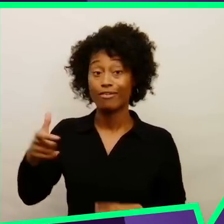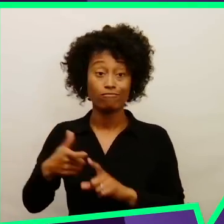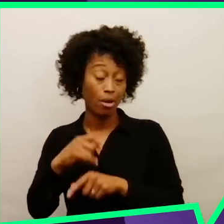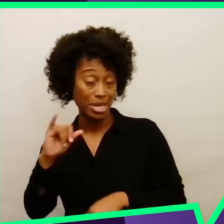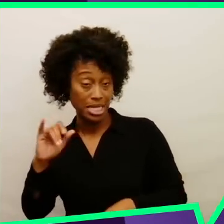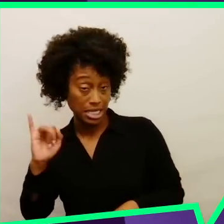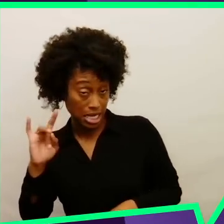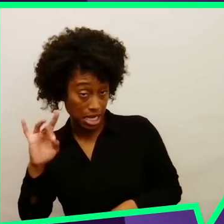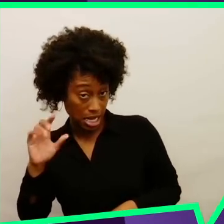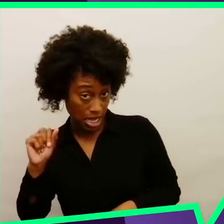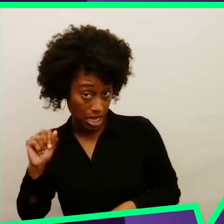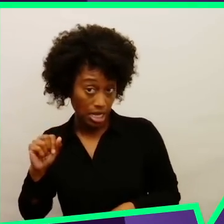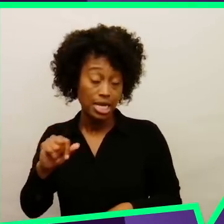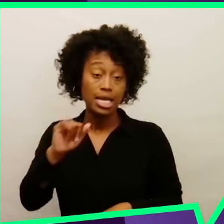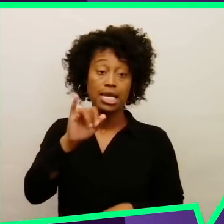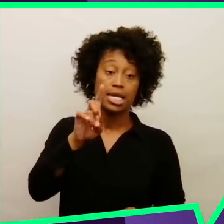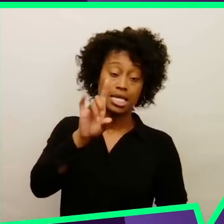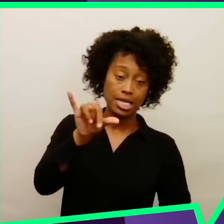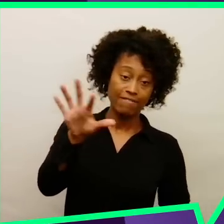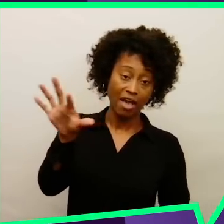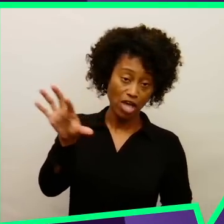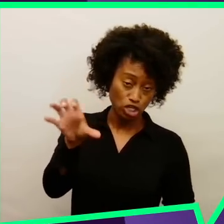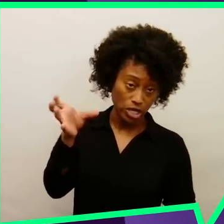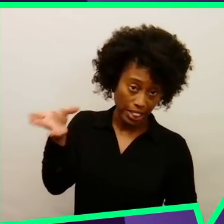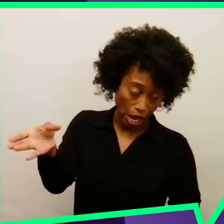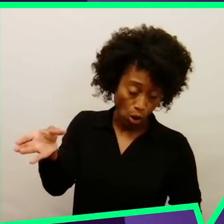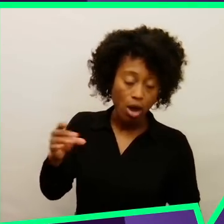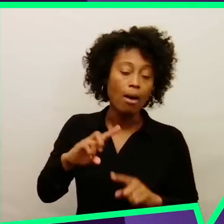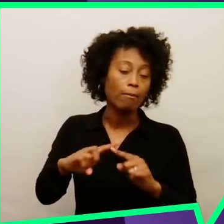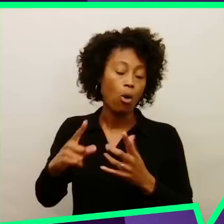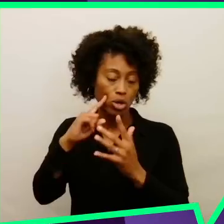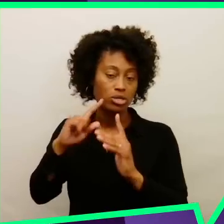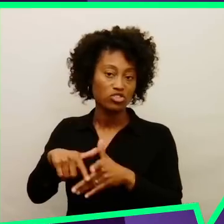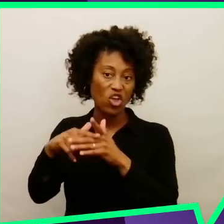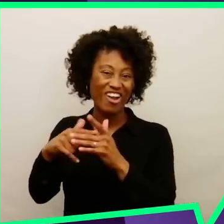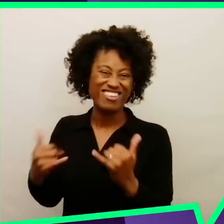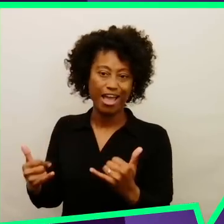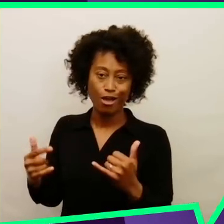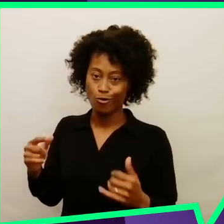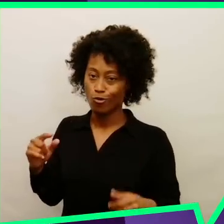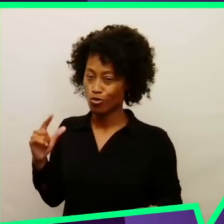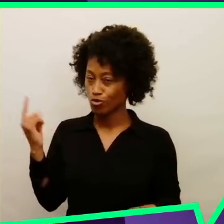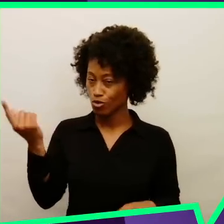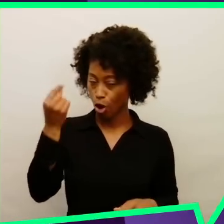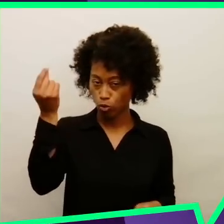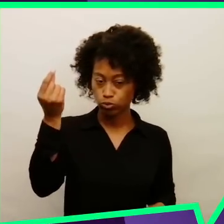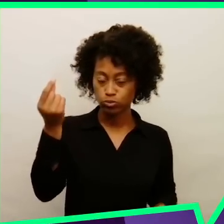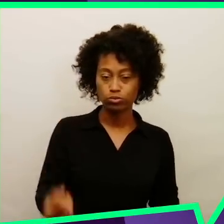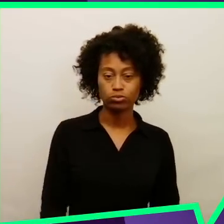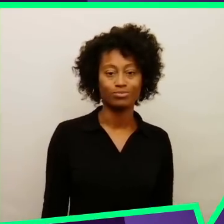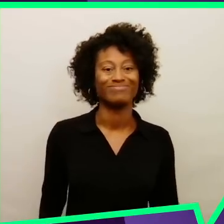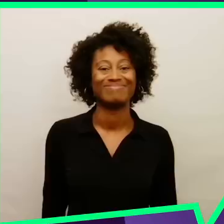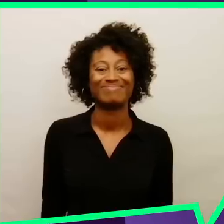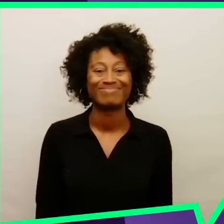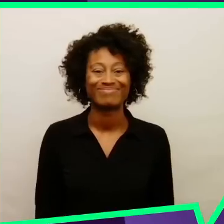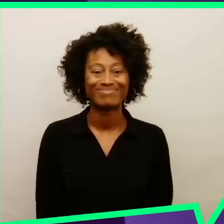It's where the Indy 500 happens. And we're going to get started right now. Roll it.